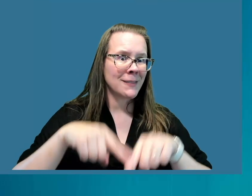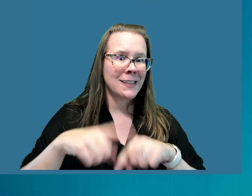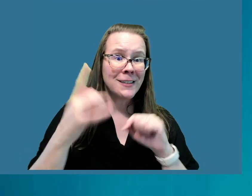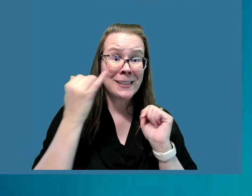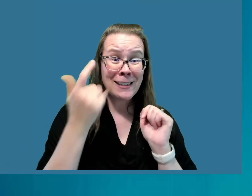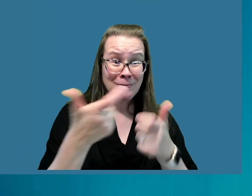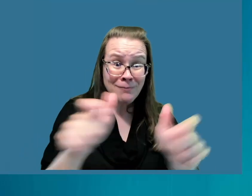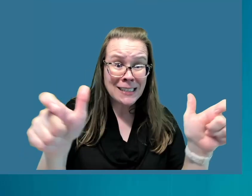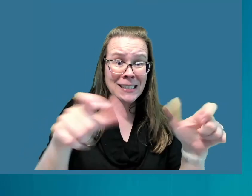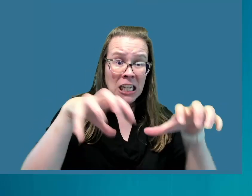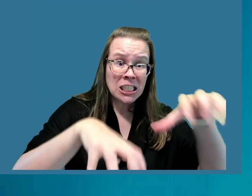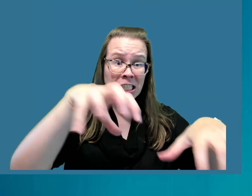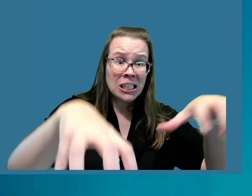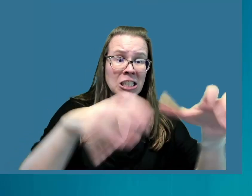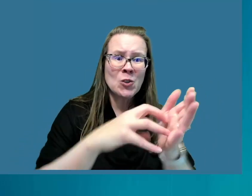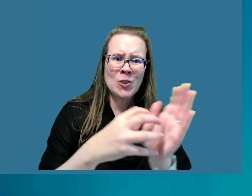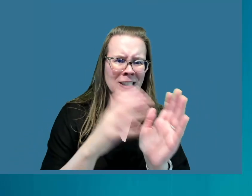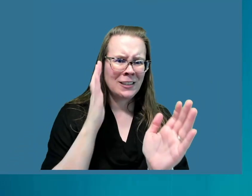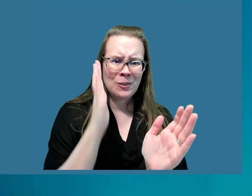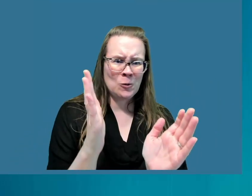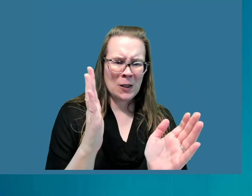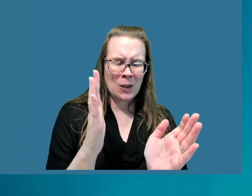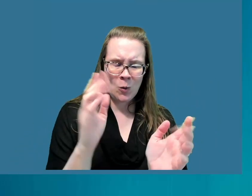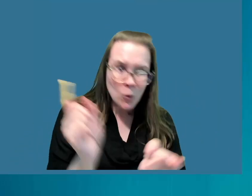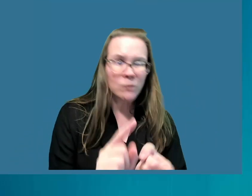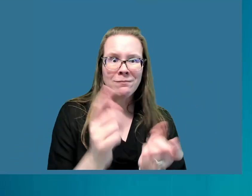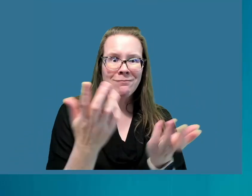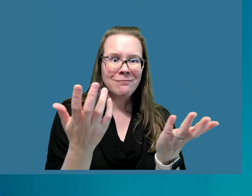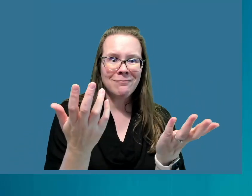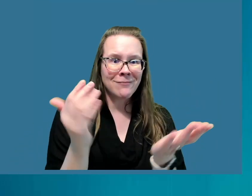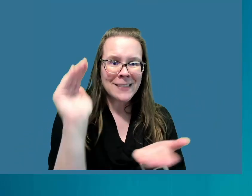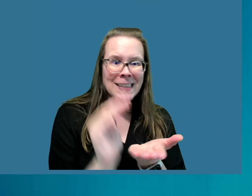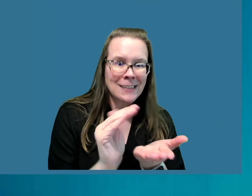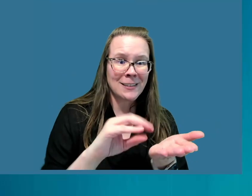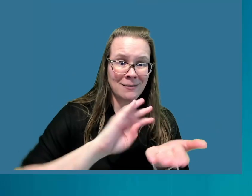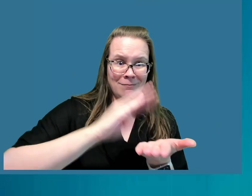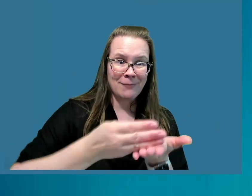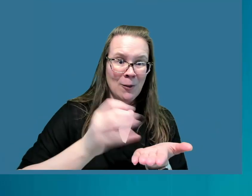Each single recipe tends to, for me, tends to make about 45 cookies. It depends greatly on